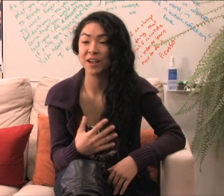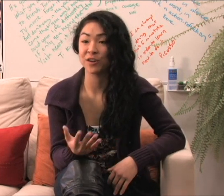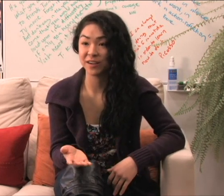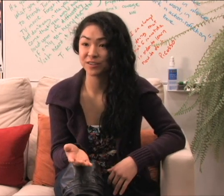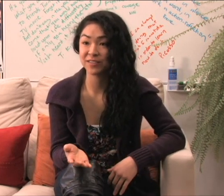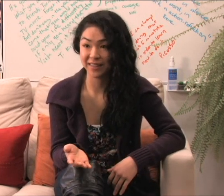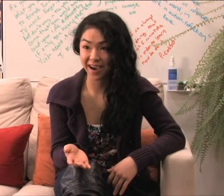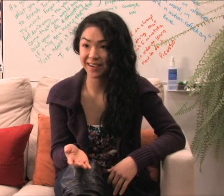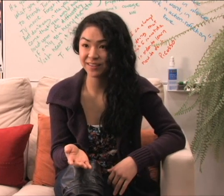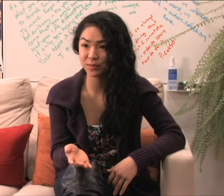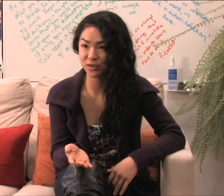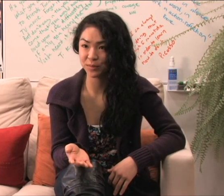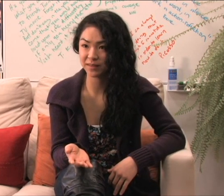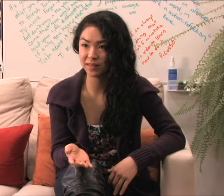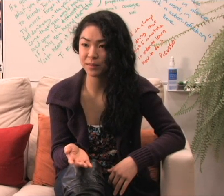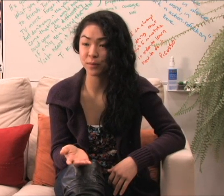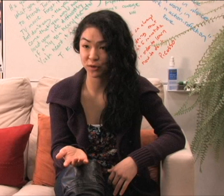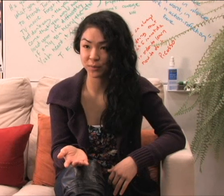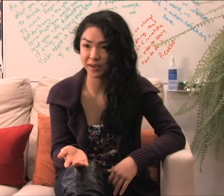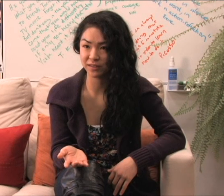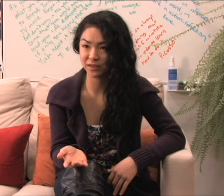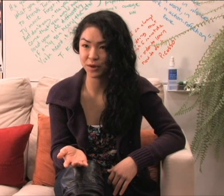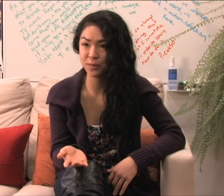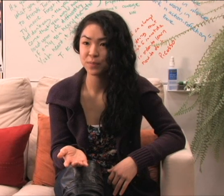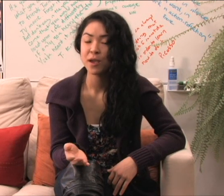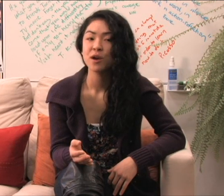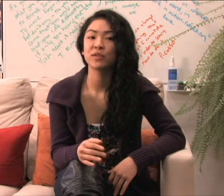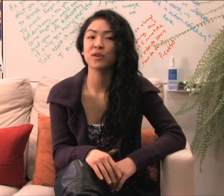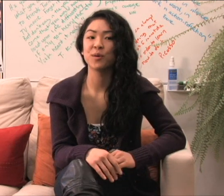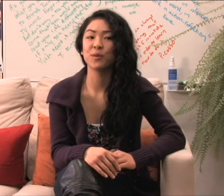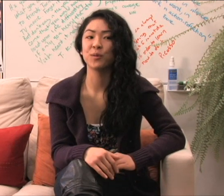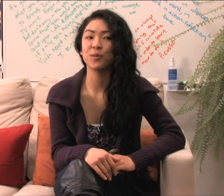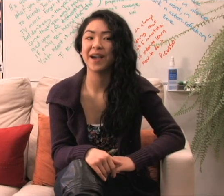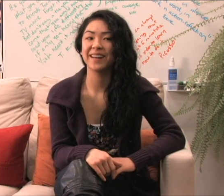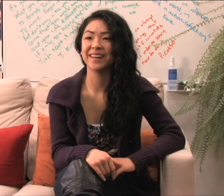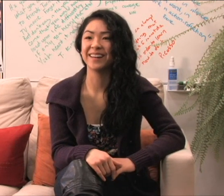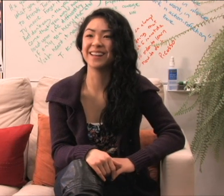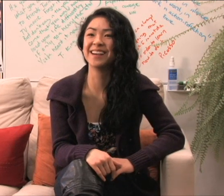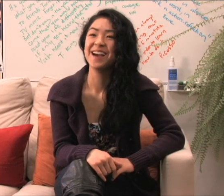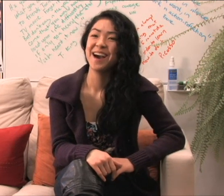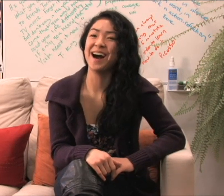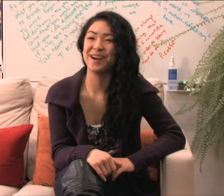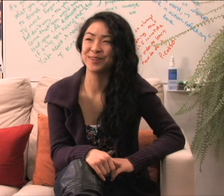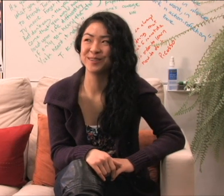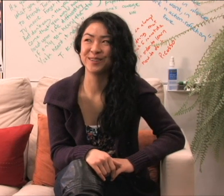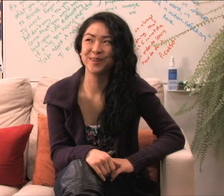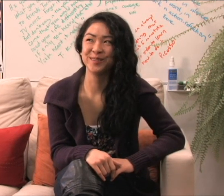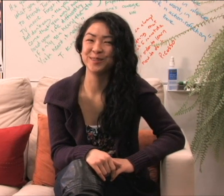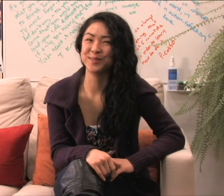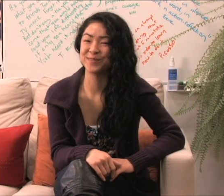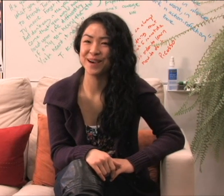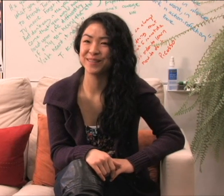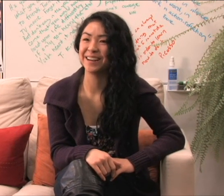at your elders in the eye when you speak to them and when they're speaking to you. So when I would go into a new family